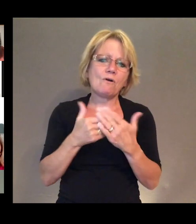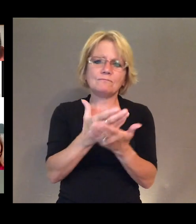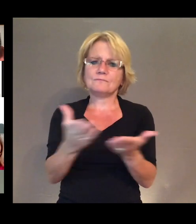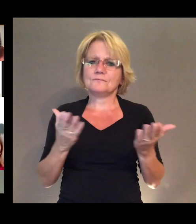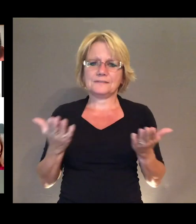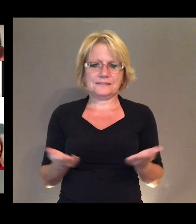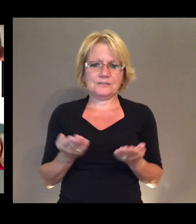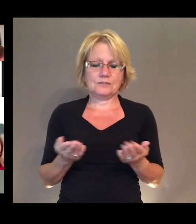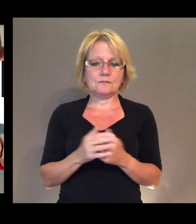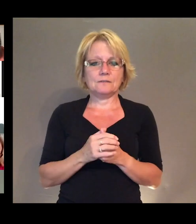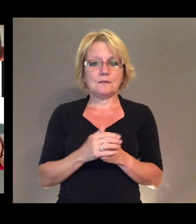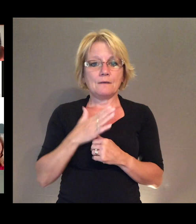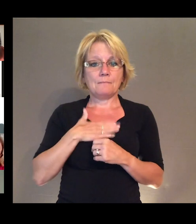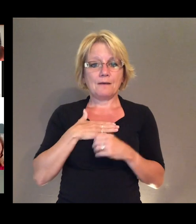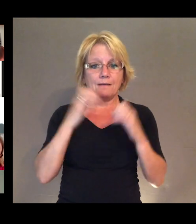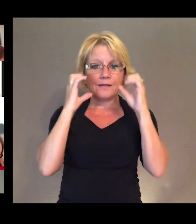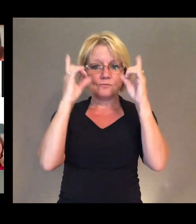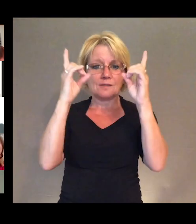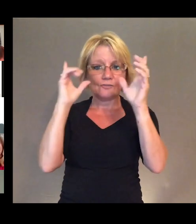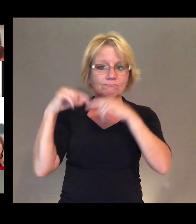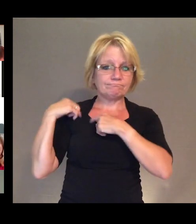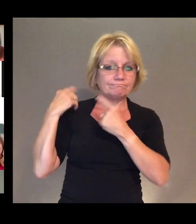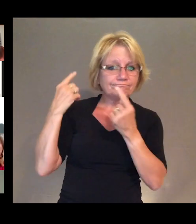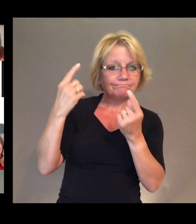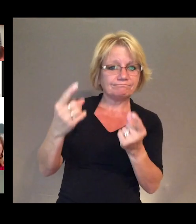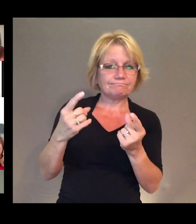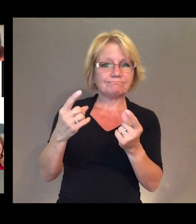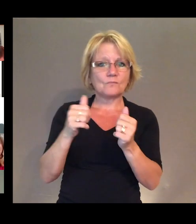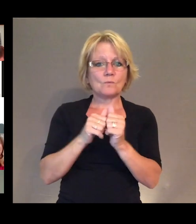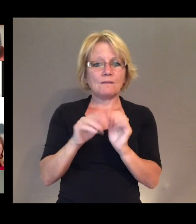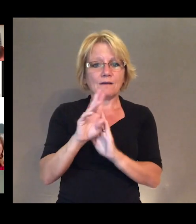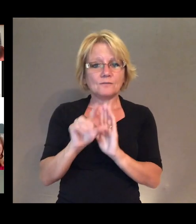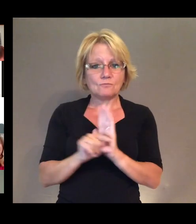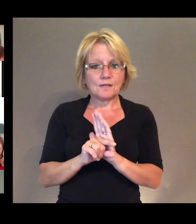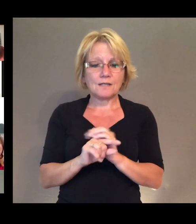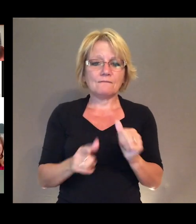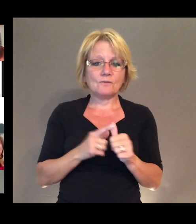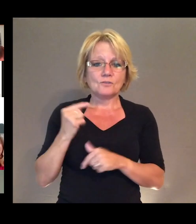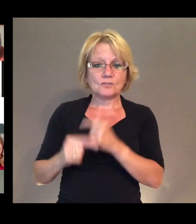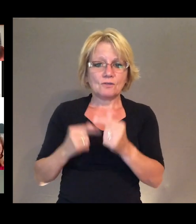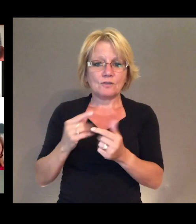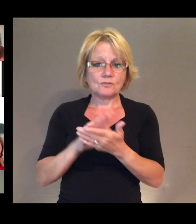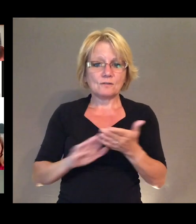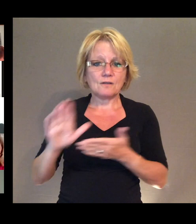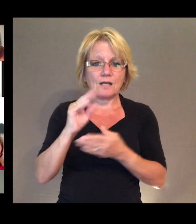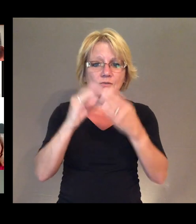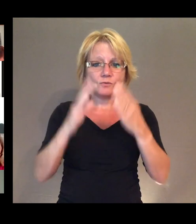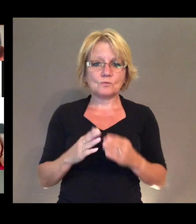My educational career in undergrad, I was a first generation college student. My mother passed away when I was 13 years old